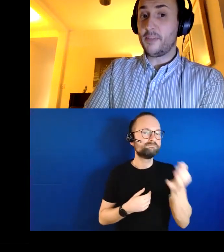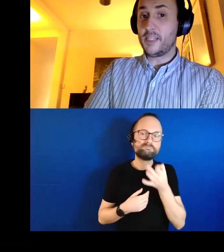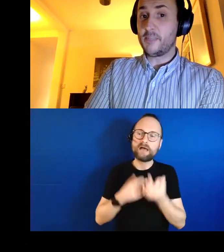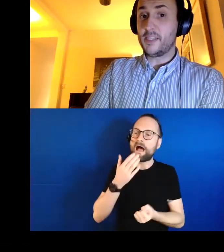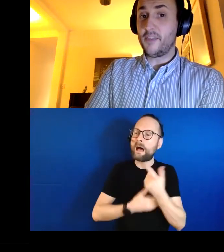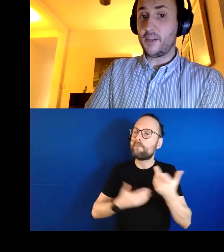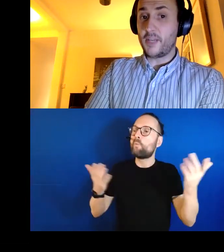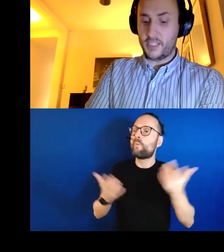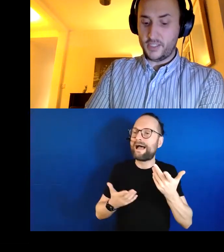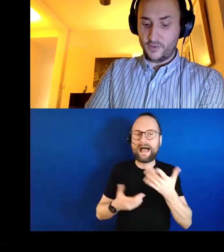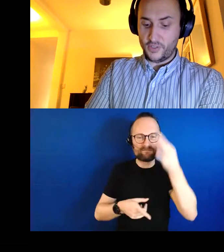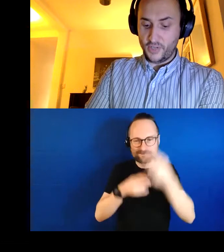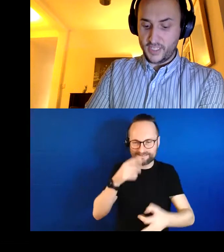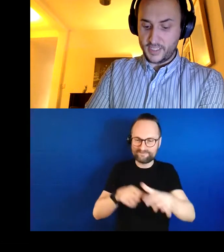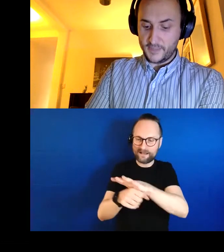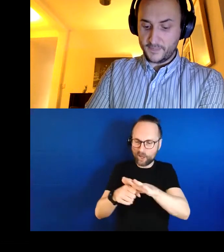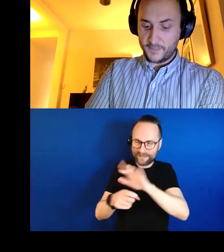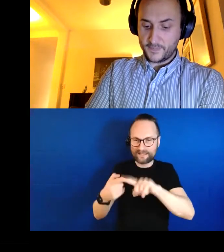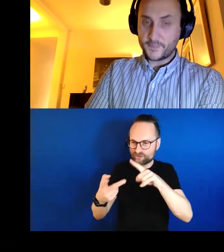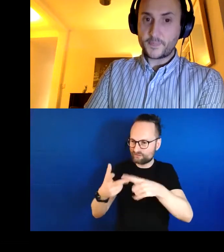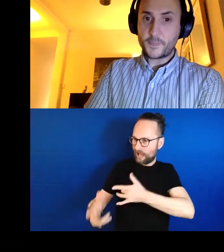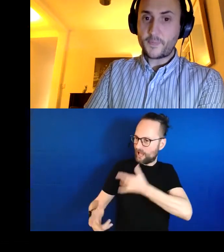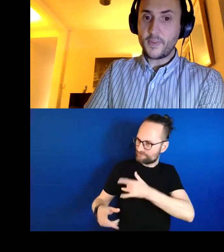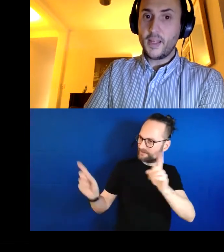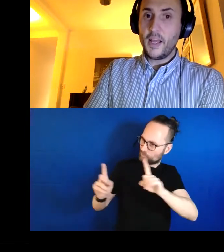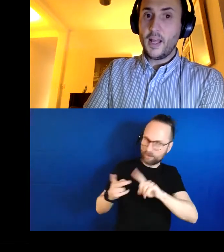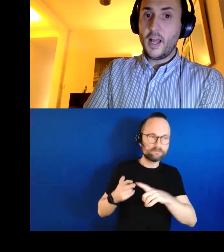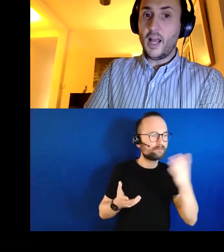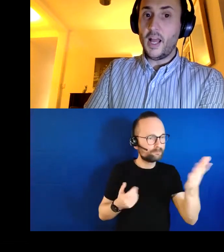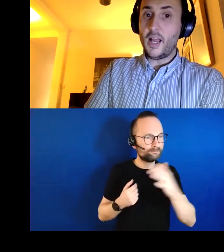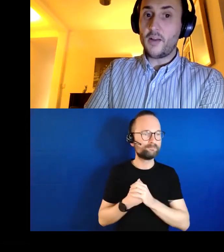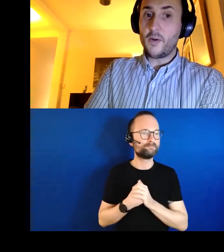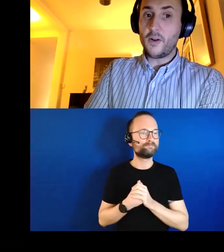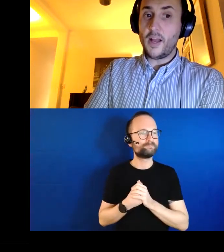scene that can be provided as evidence.